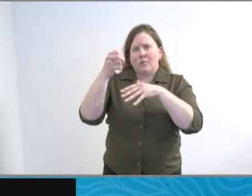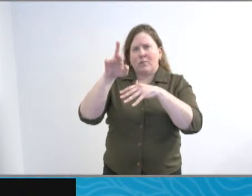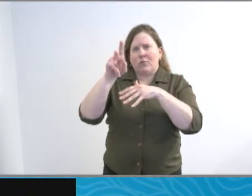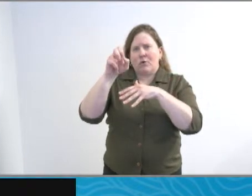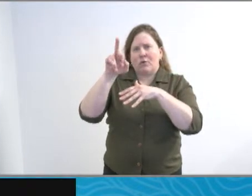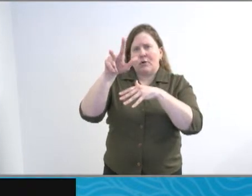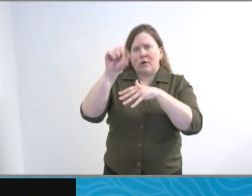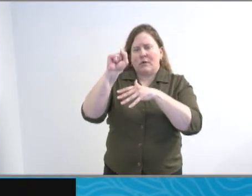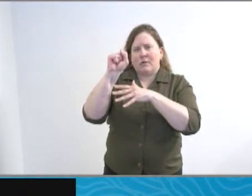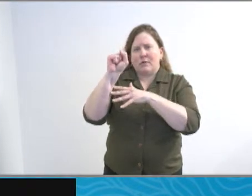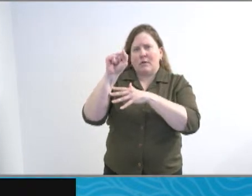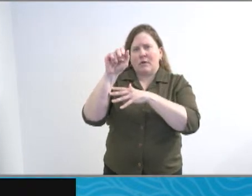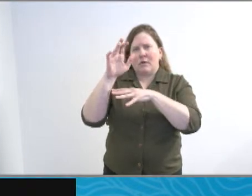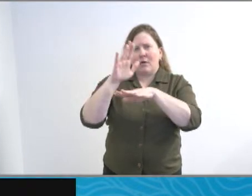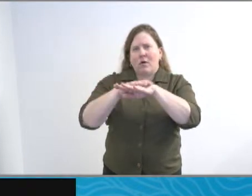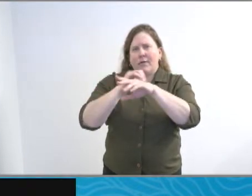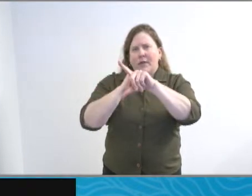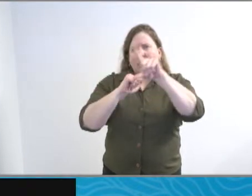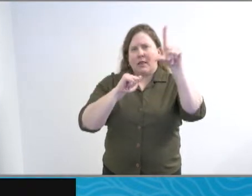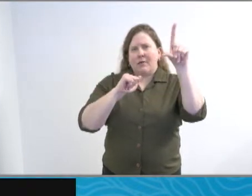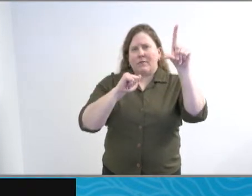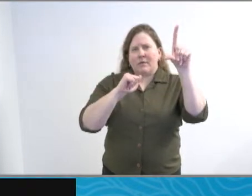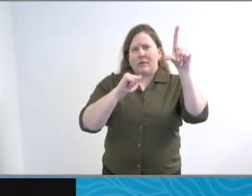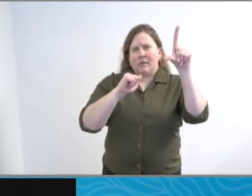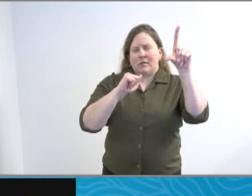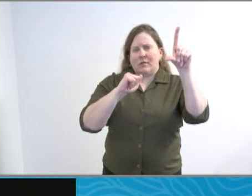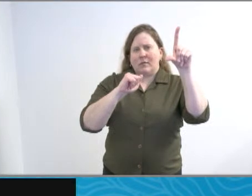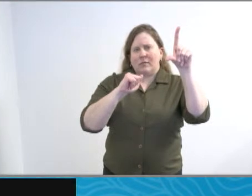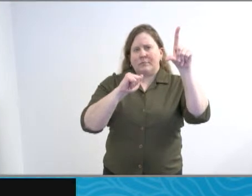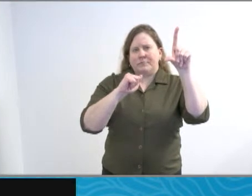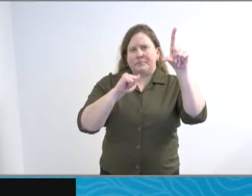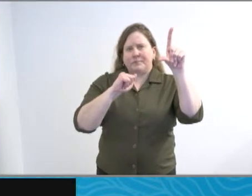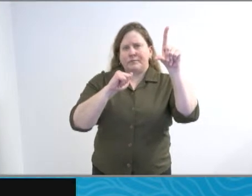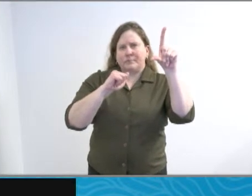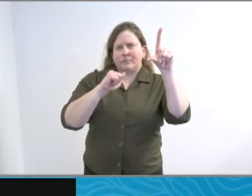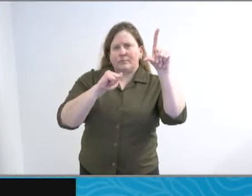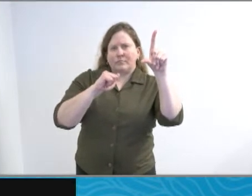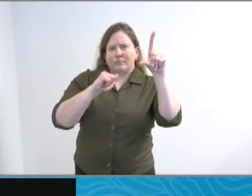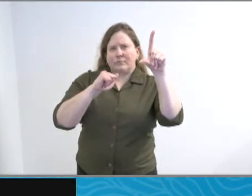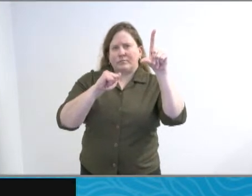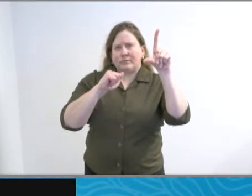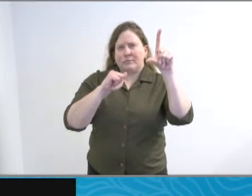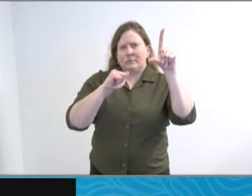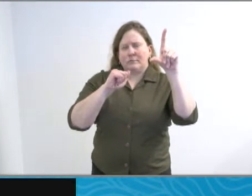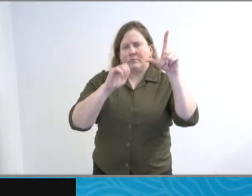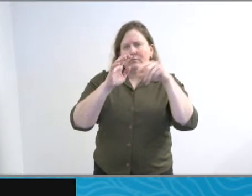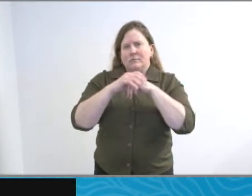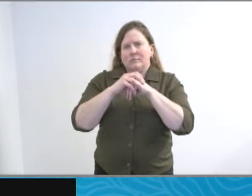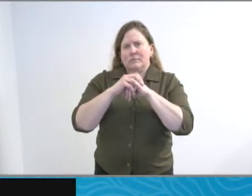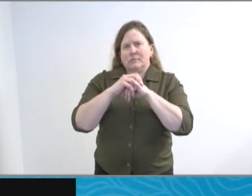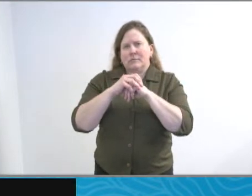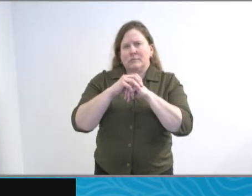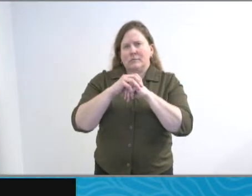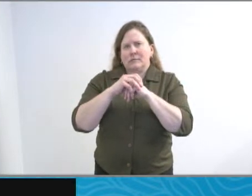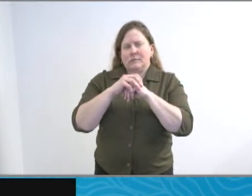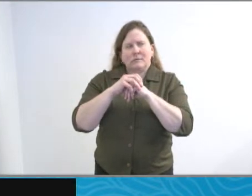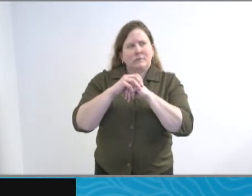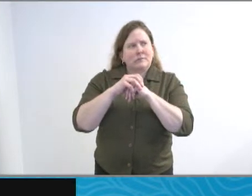And all of that information for the portraits lead to social-emotional health, such as we want resilient, healthy,